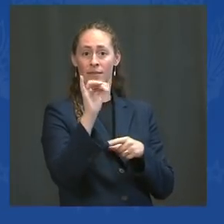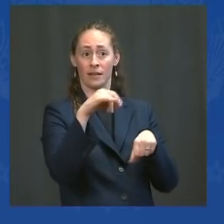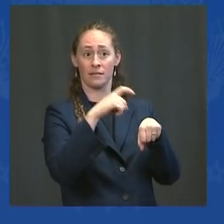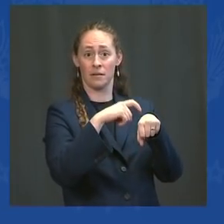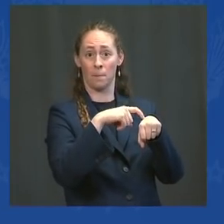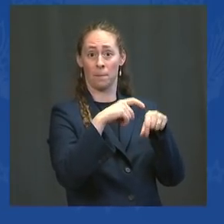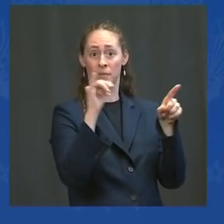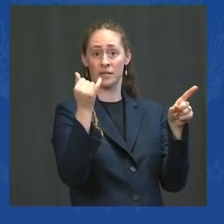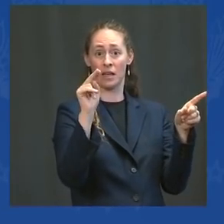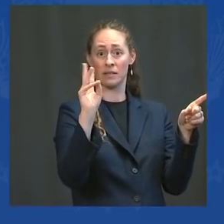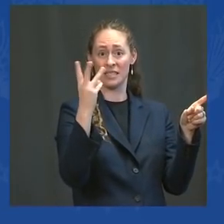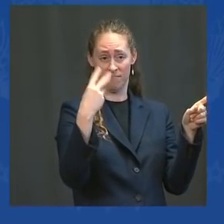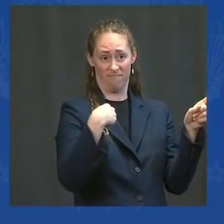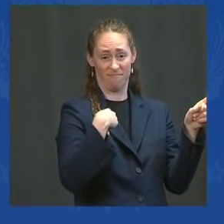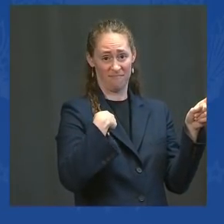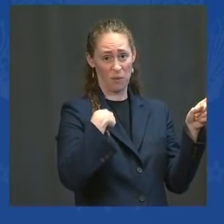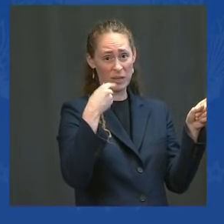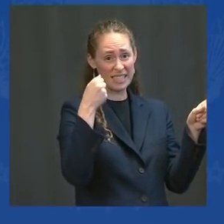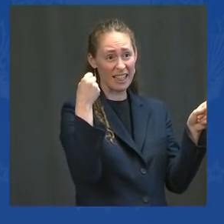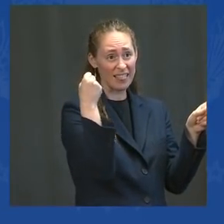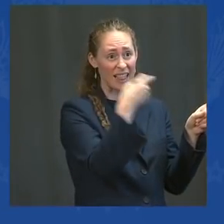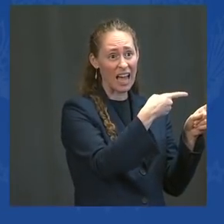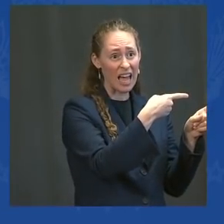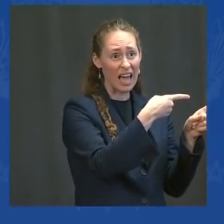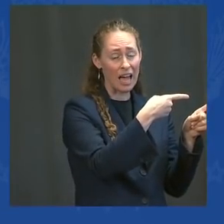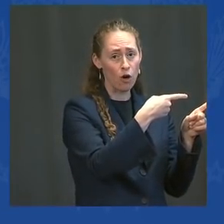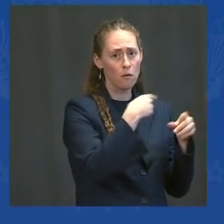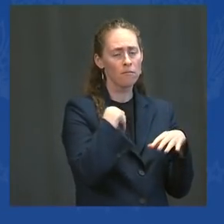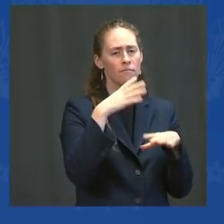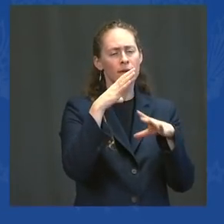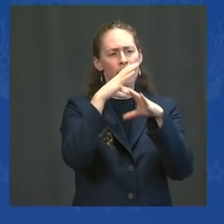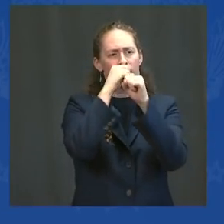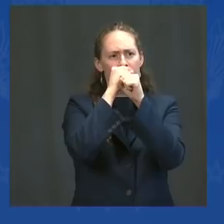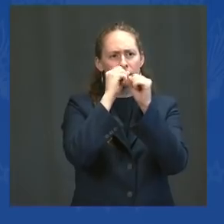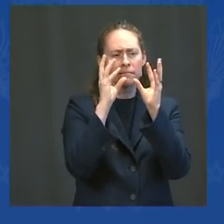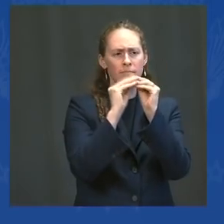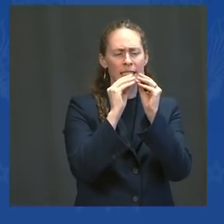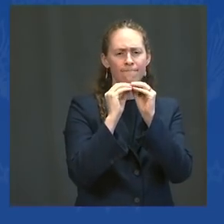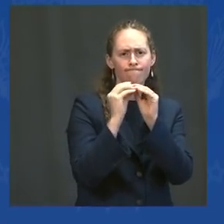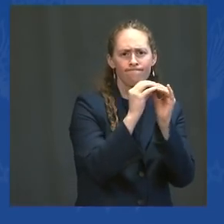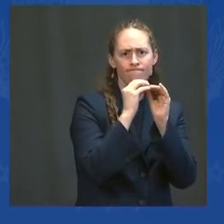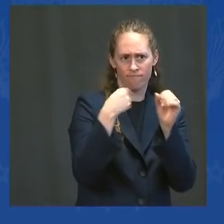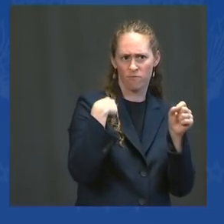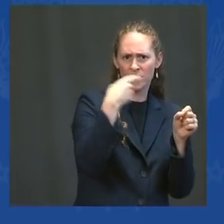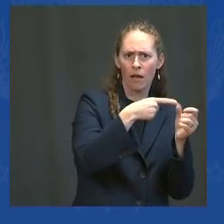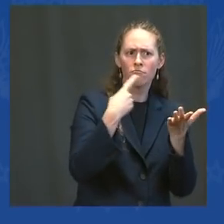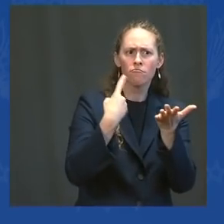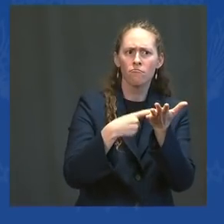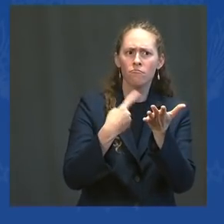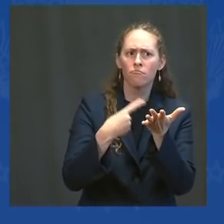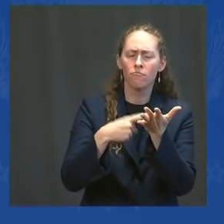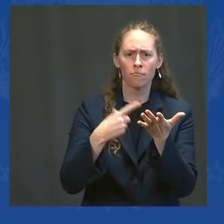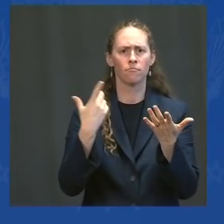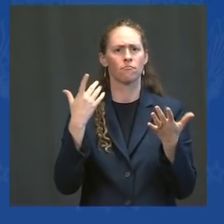I was in a classified meeting with Senator Blunt on national security with fellow members of the Senate Intelligence Committee